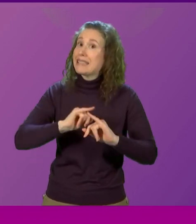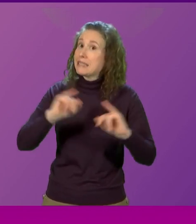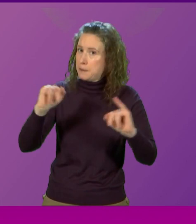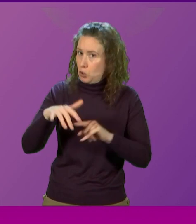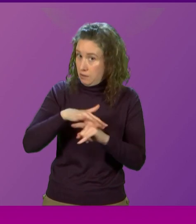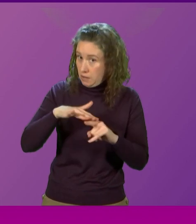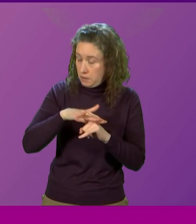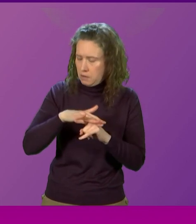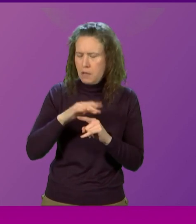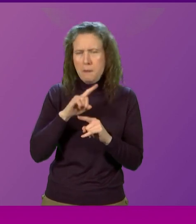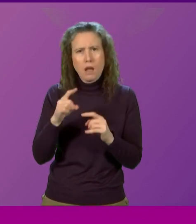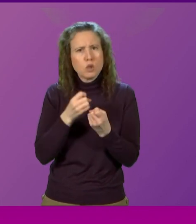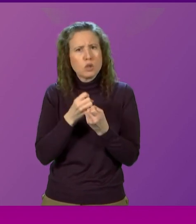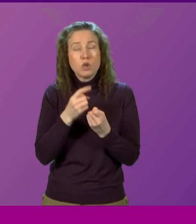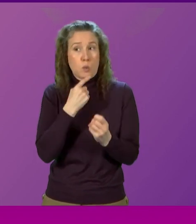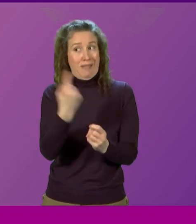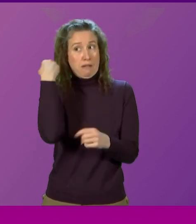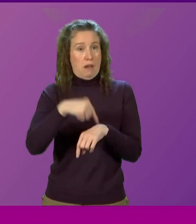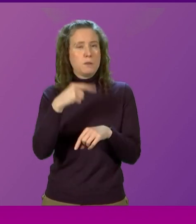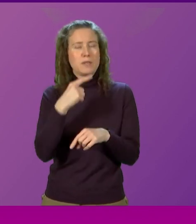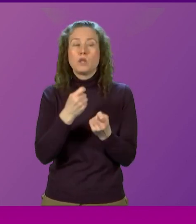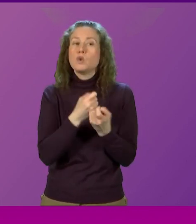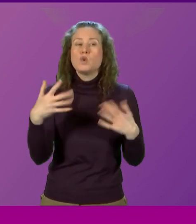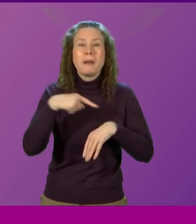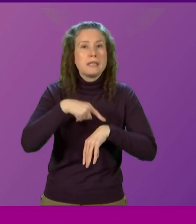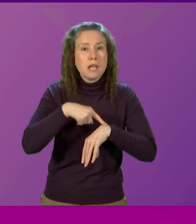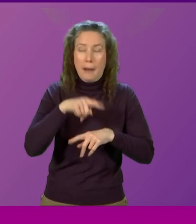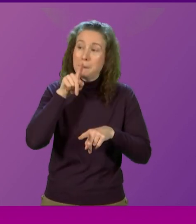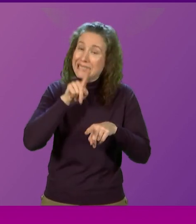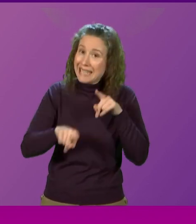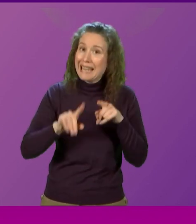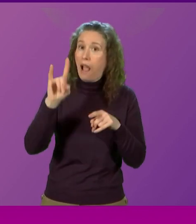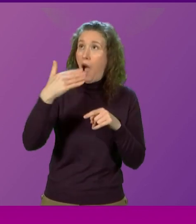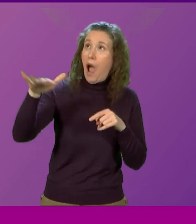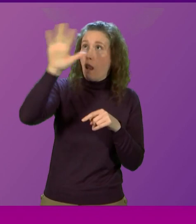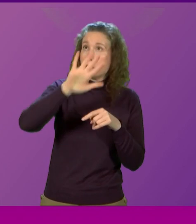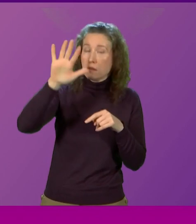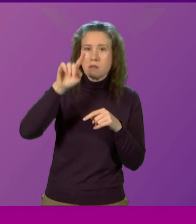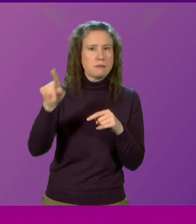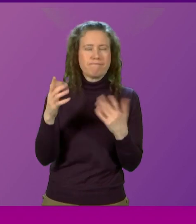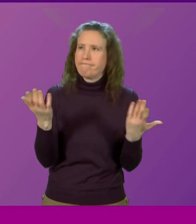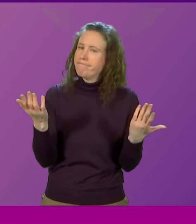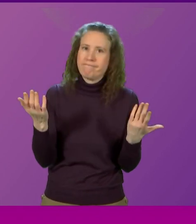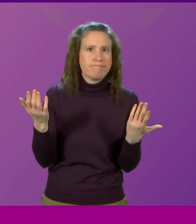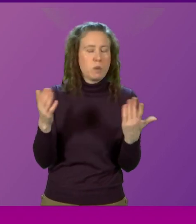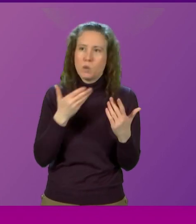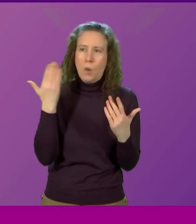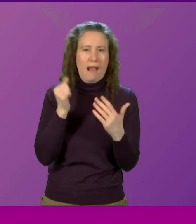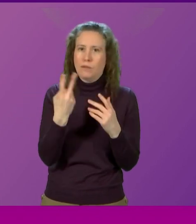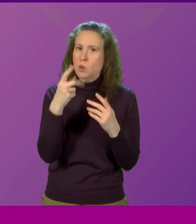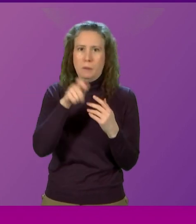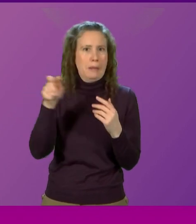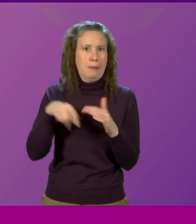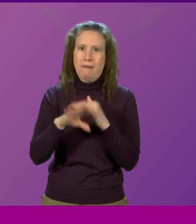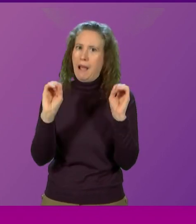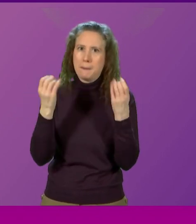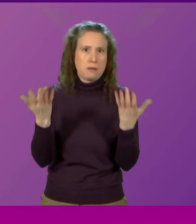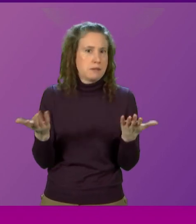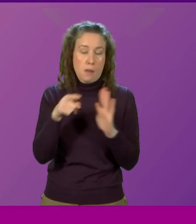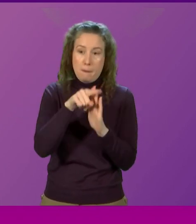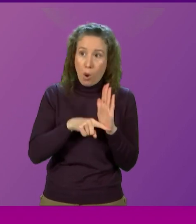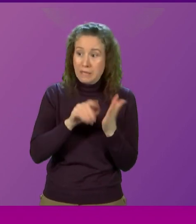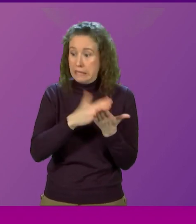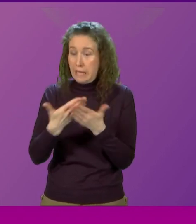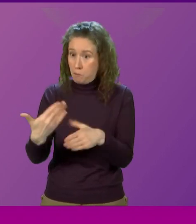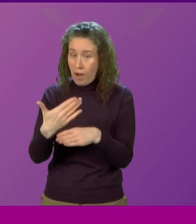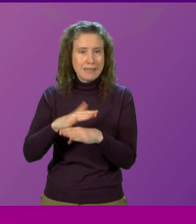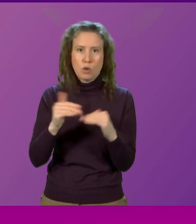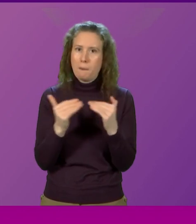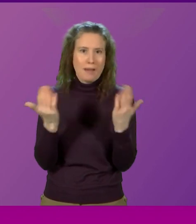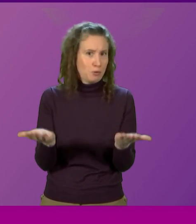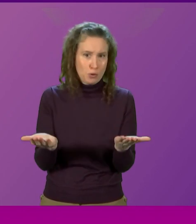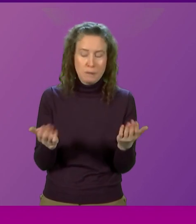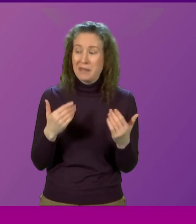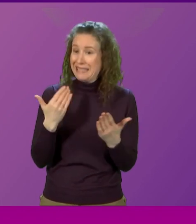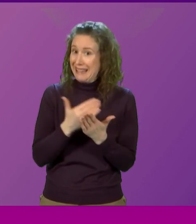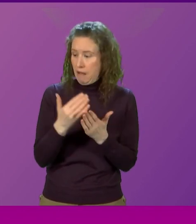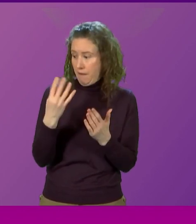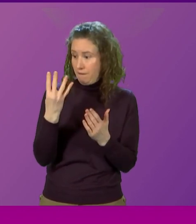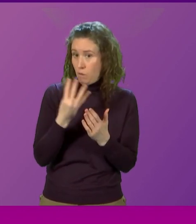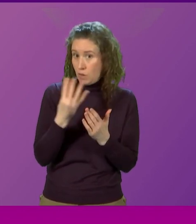In too many instances, particularly in the Highlands, practice is not living up to that